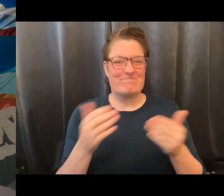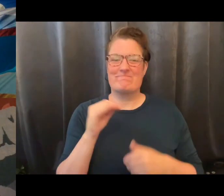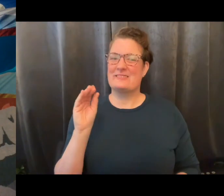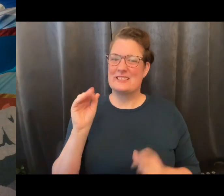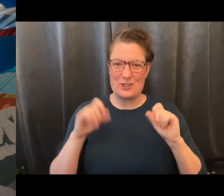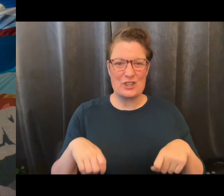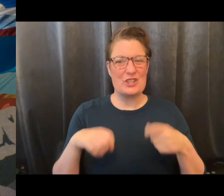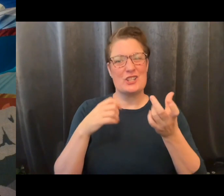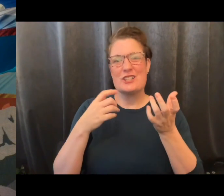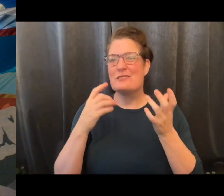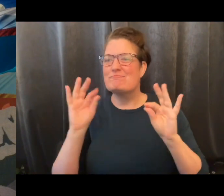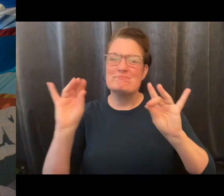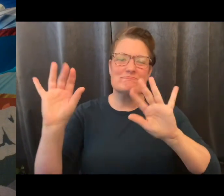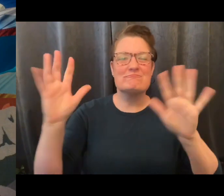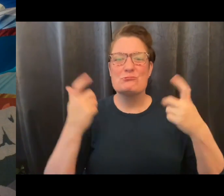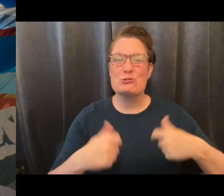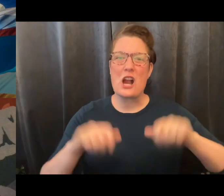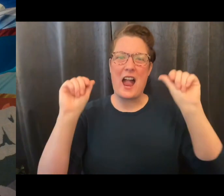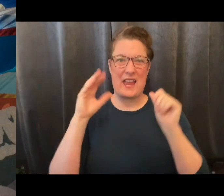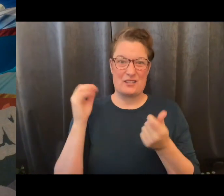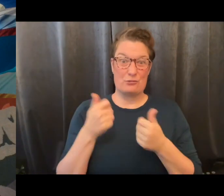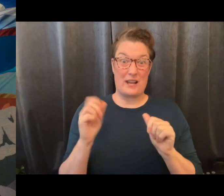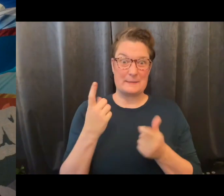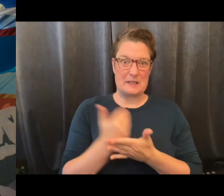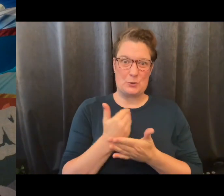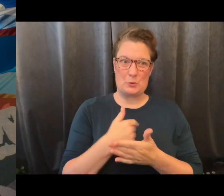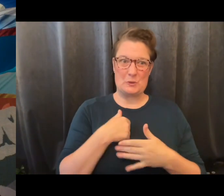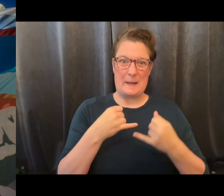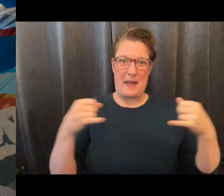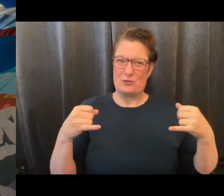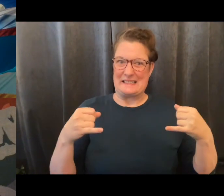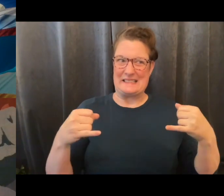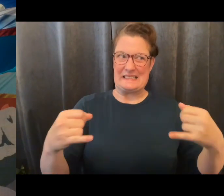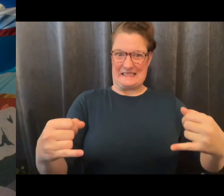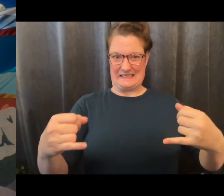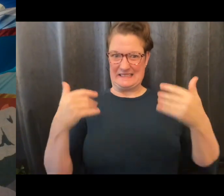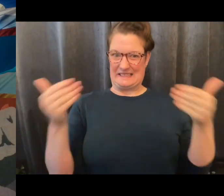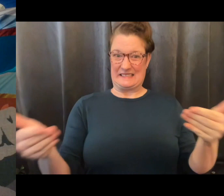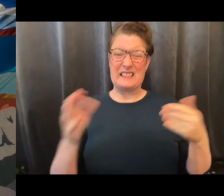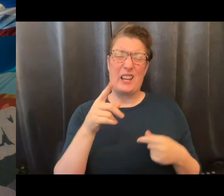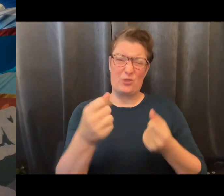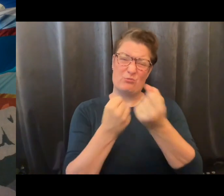push my boundaries and you've been so supportive and, really made it happen